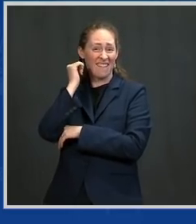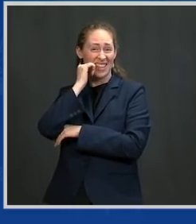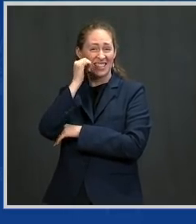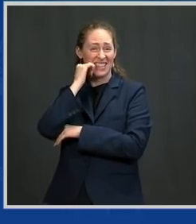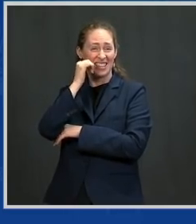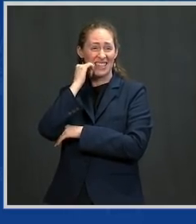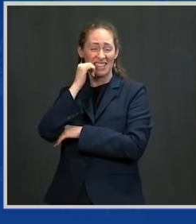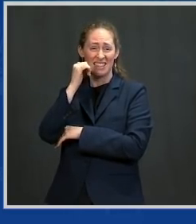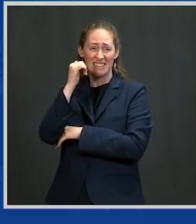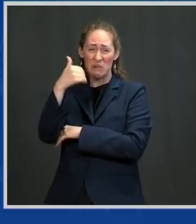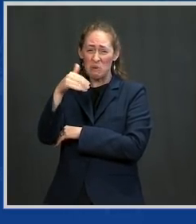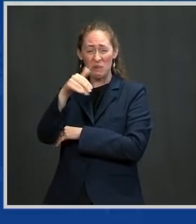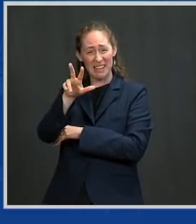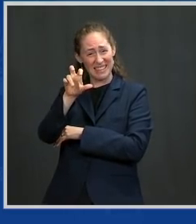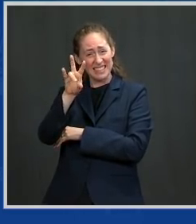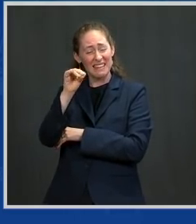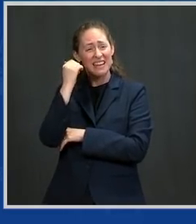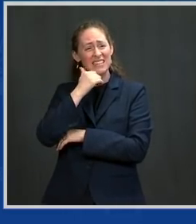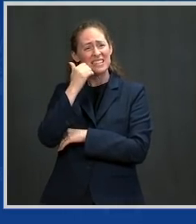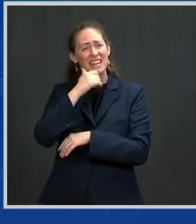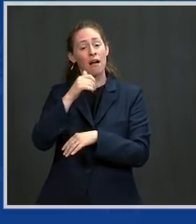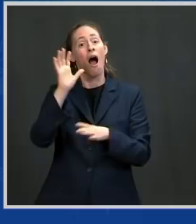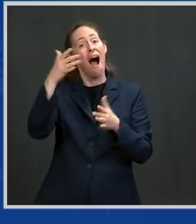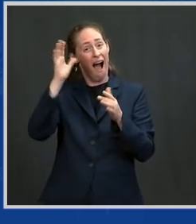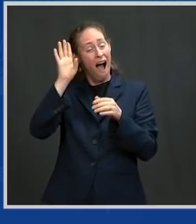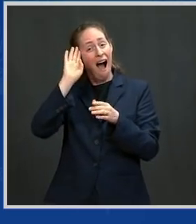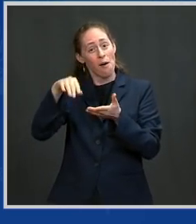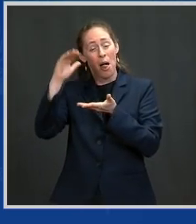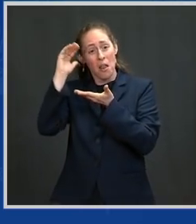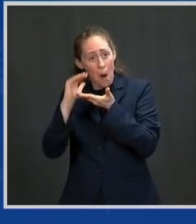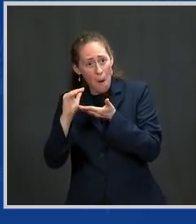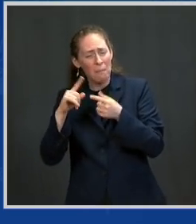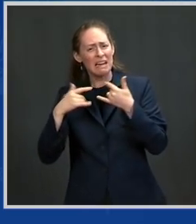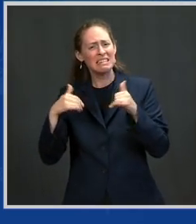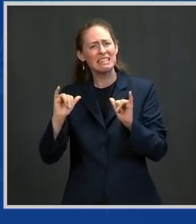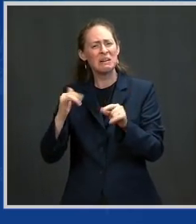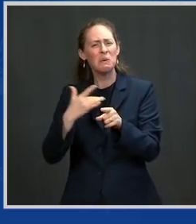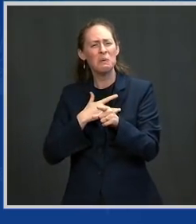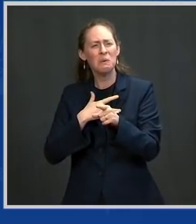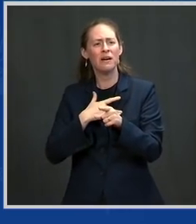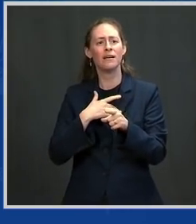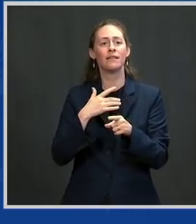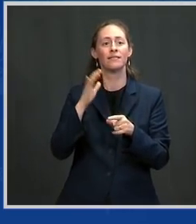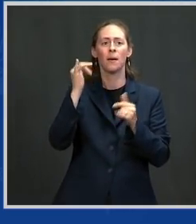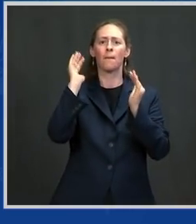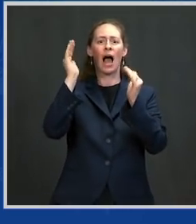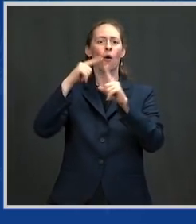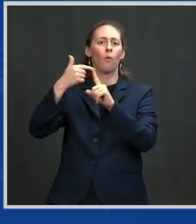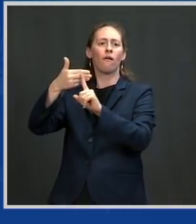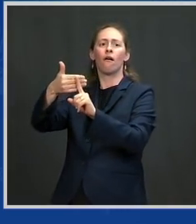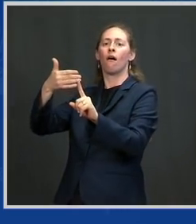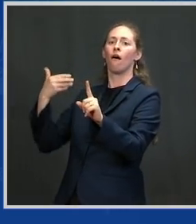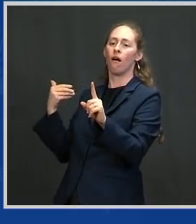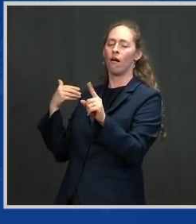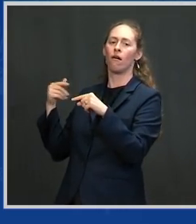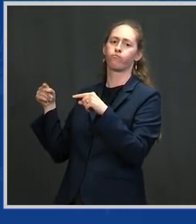That's significantly lower than at the peak of this crisis, but it's still a real tragedy.